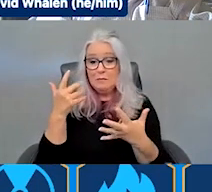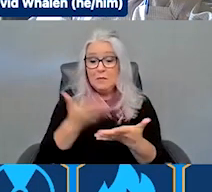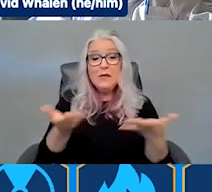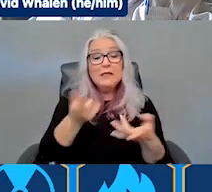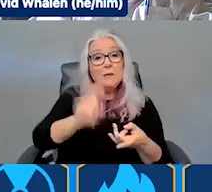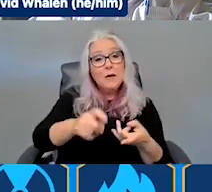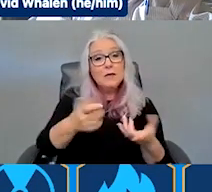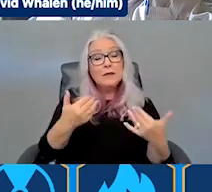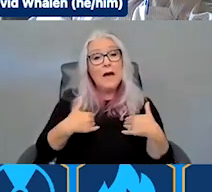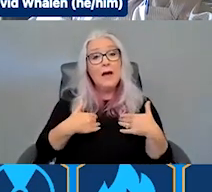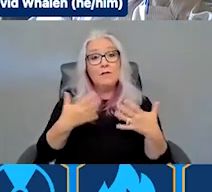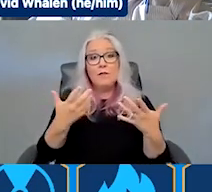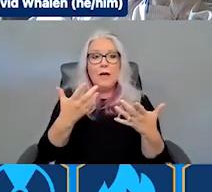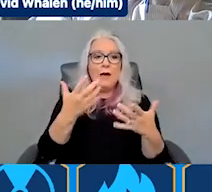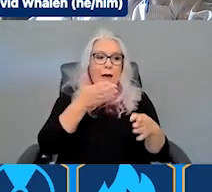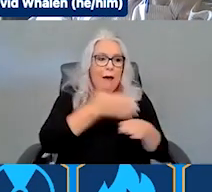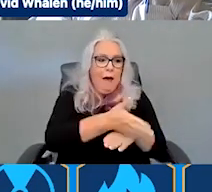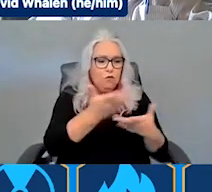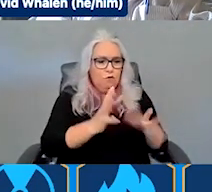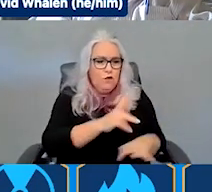are going to lose out as well.